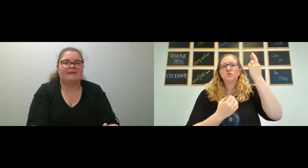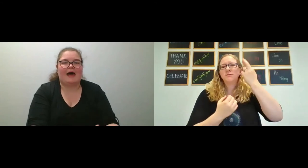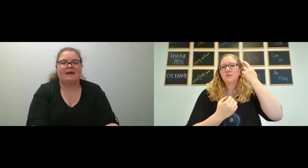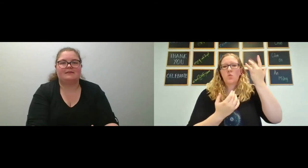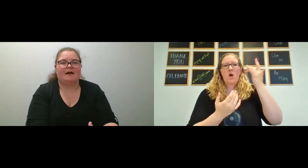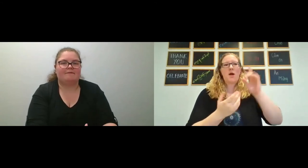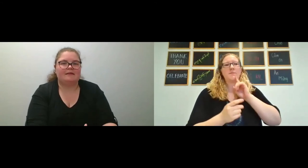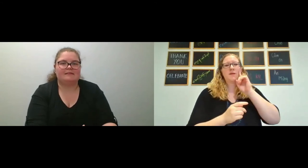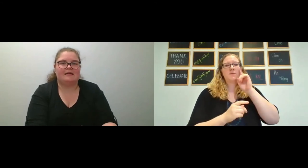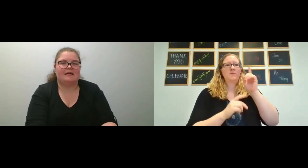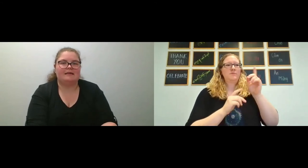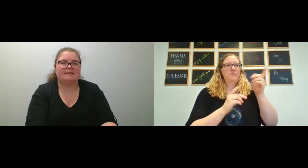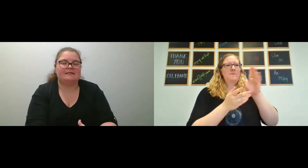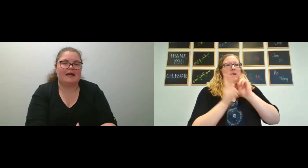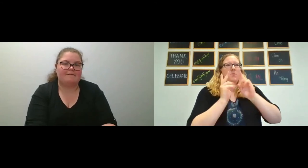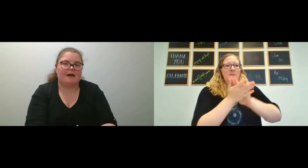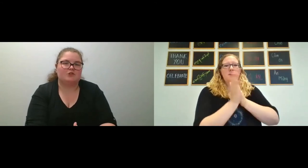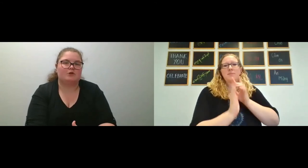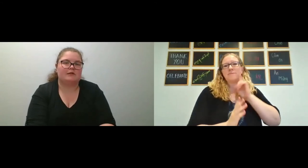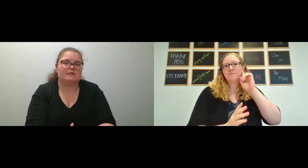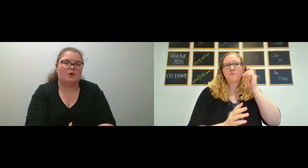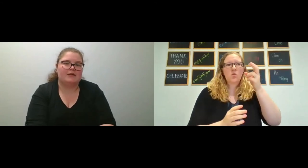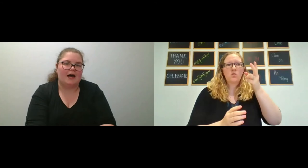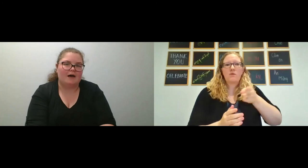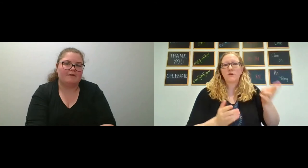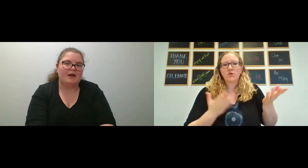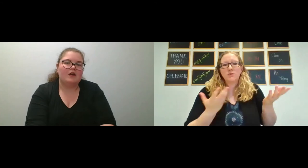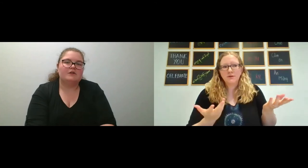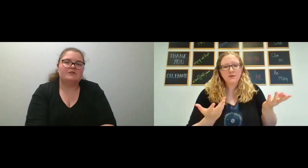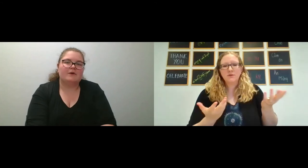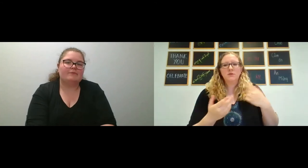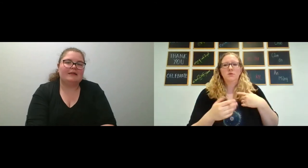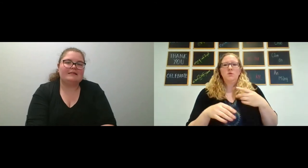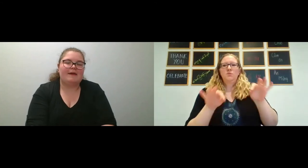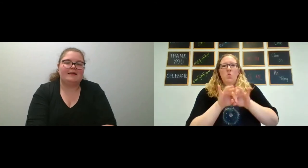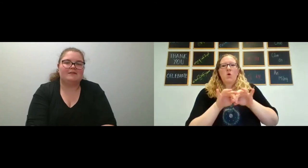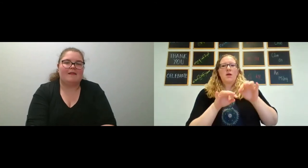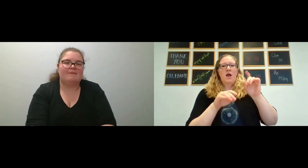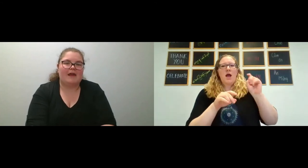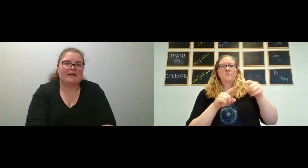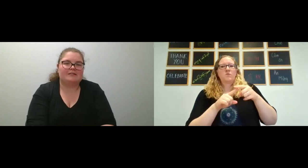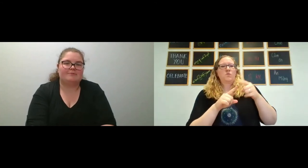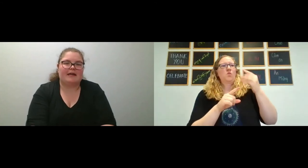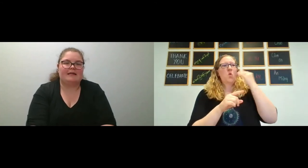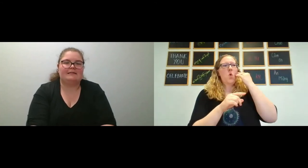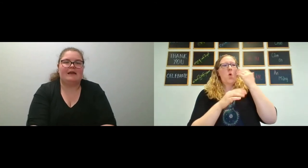that deafness is a side effect or result of. So it really depends on their experience